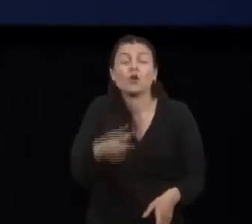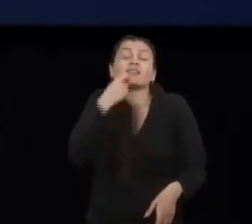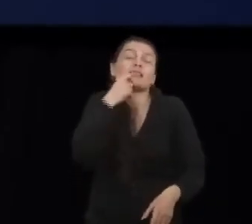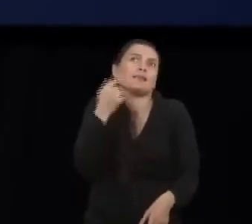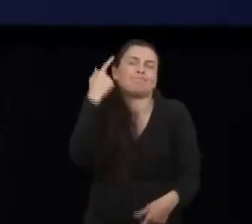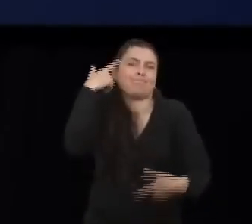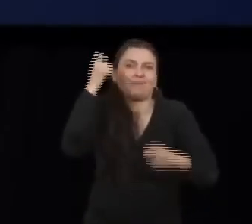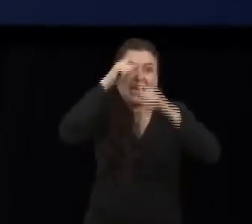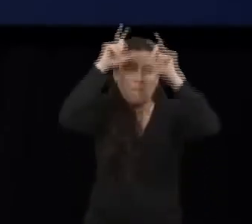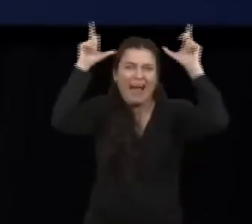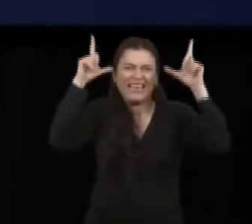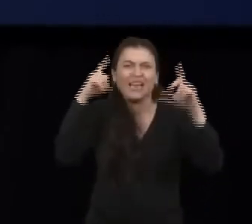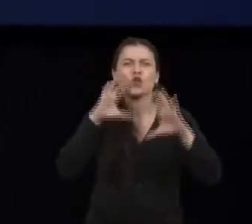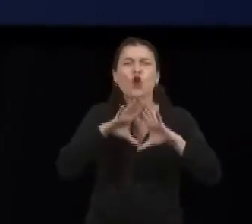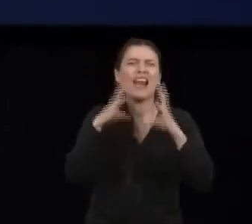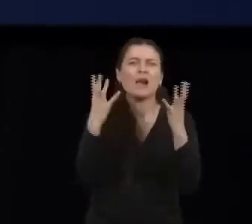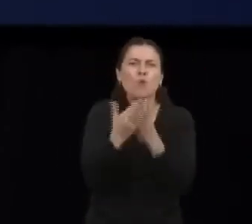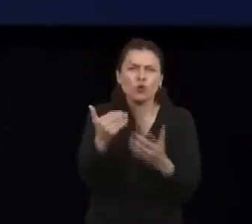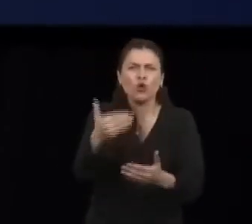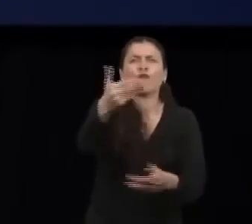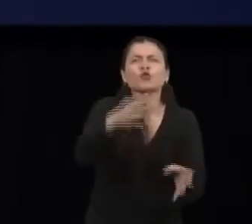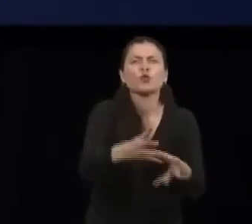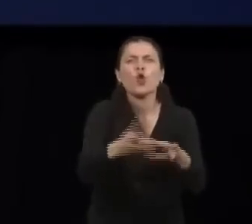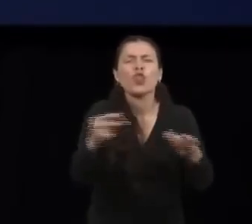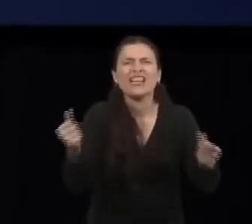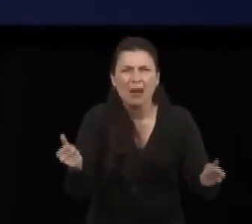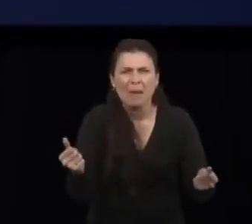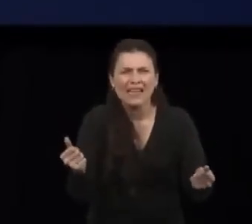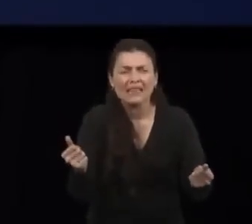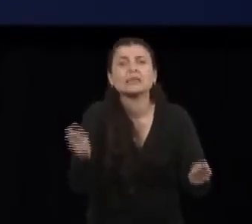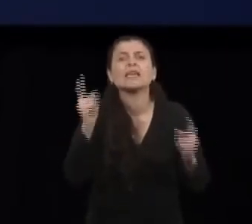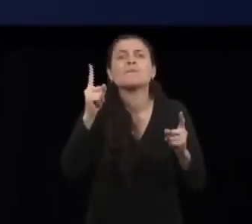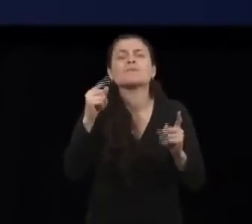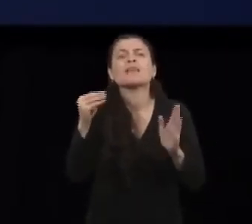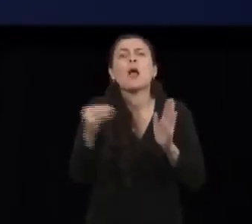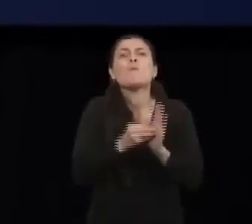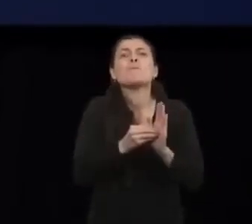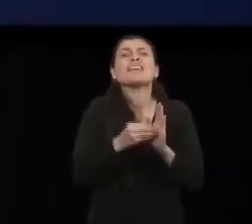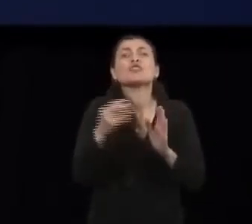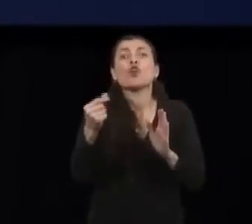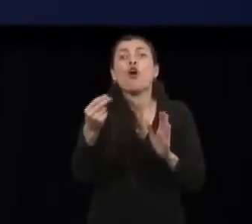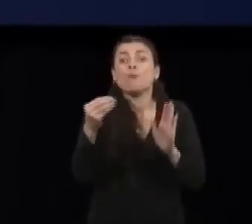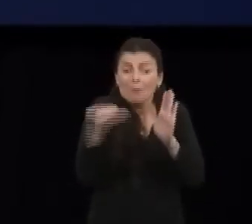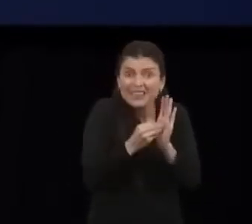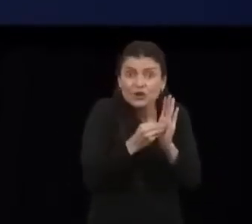of the end of the world tomorrow, the future prices are 0.